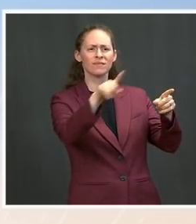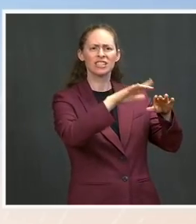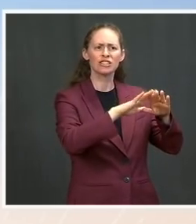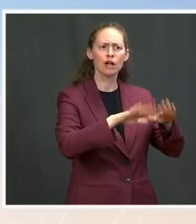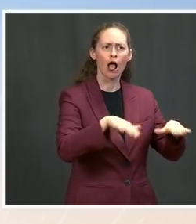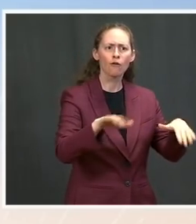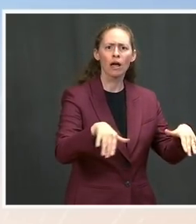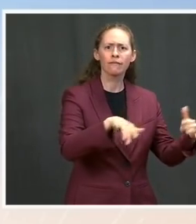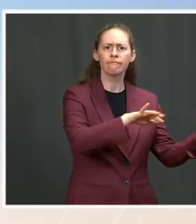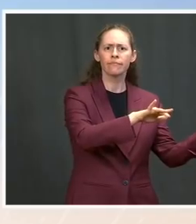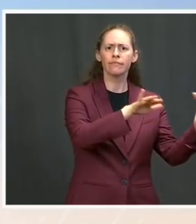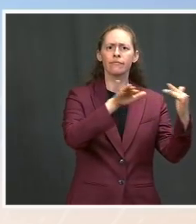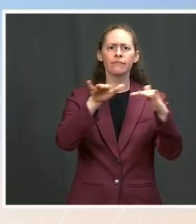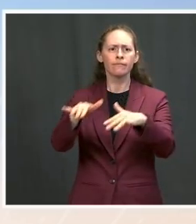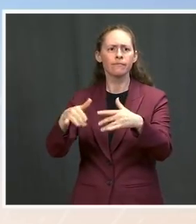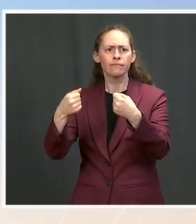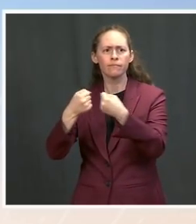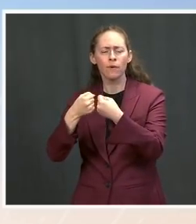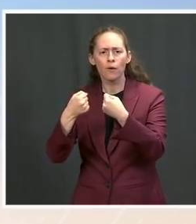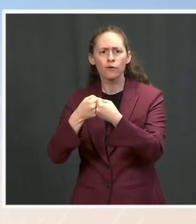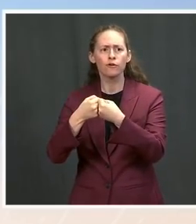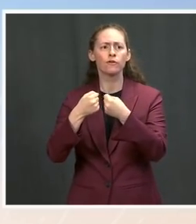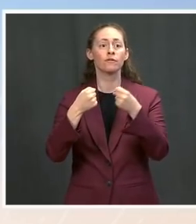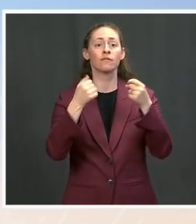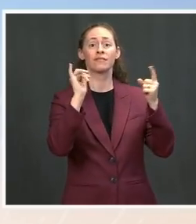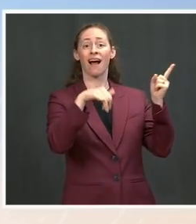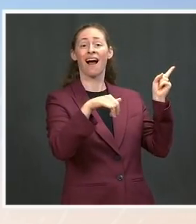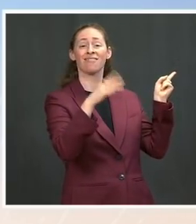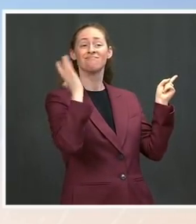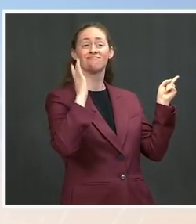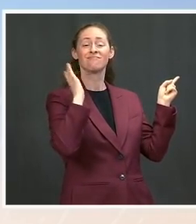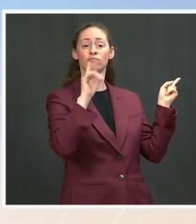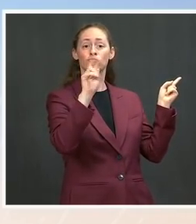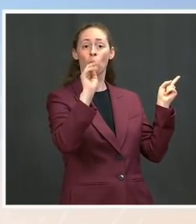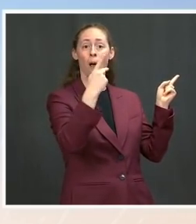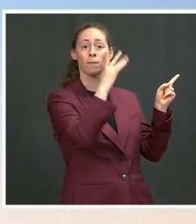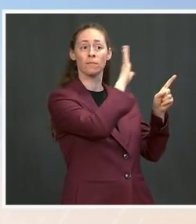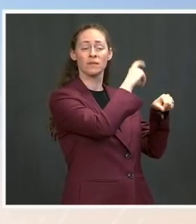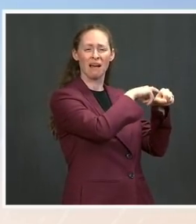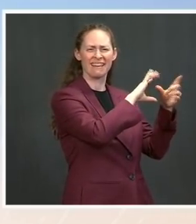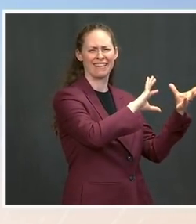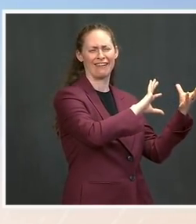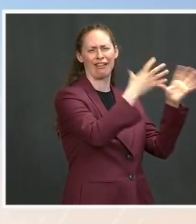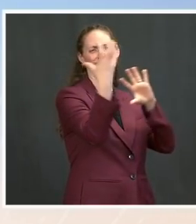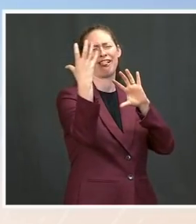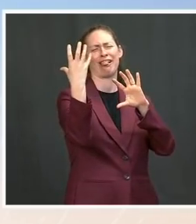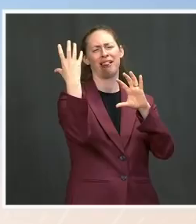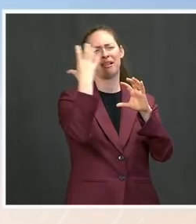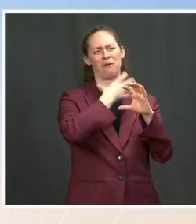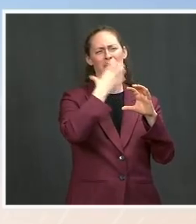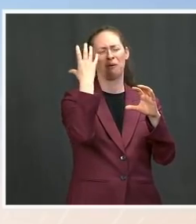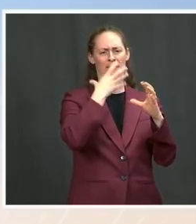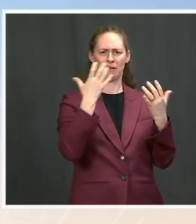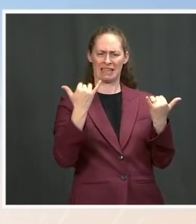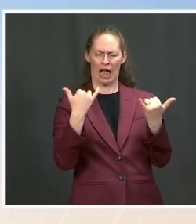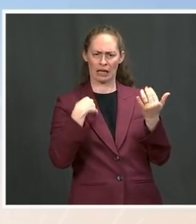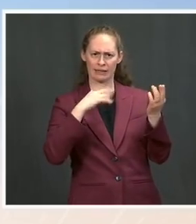by the Trump administration. And we wanted to provide a couple of data -- pieces of data you may have seen, but they've come out since the last time